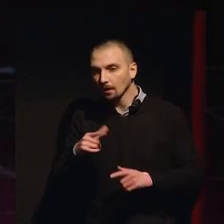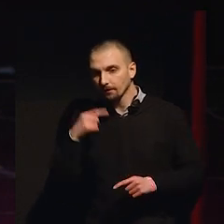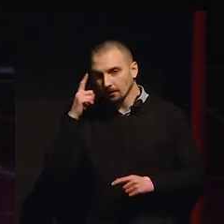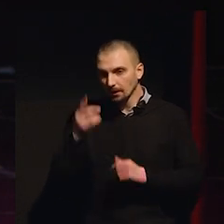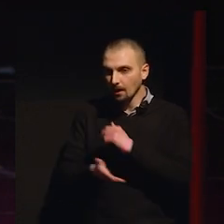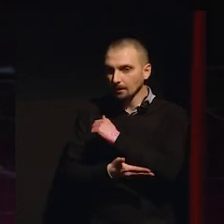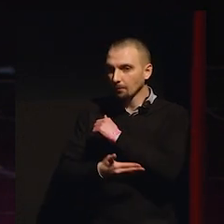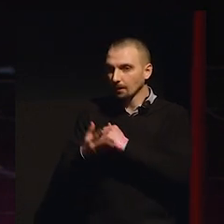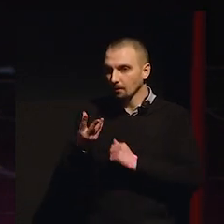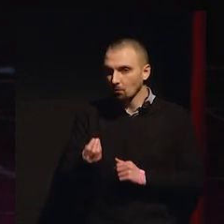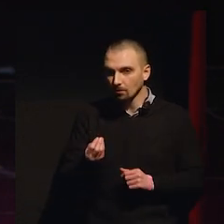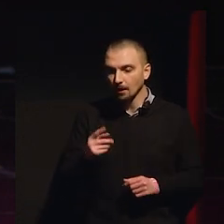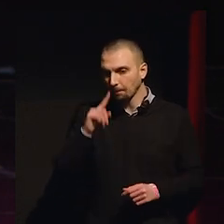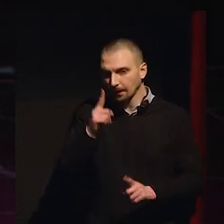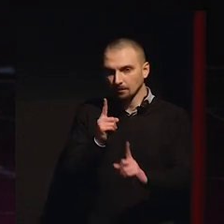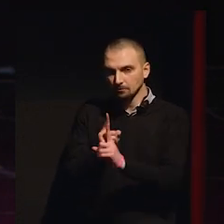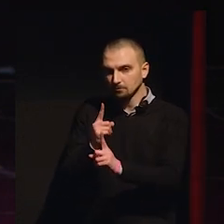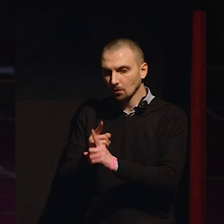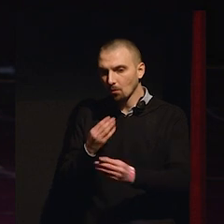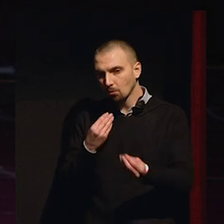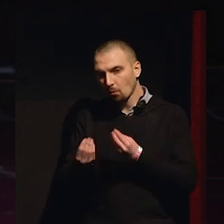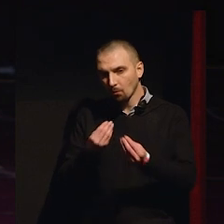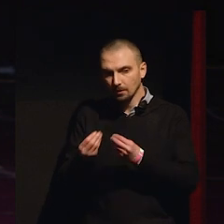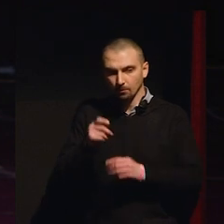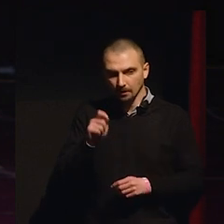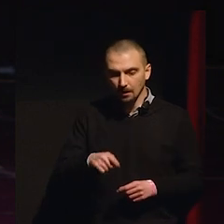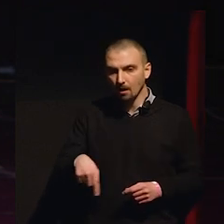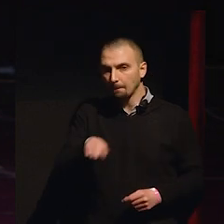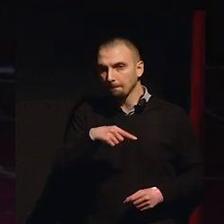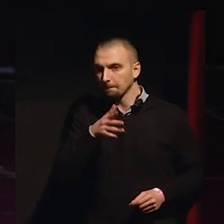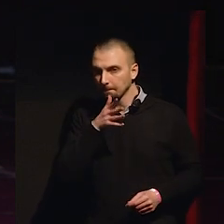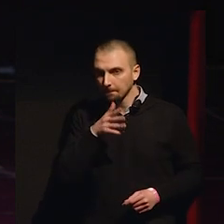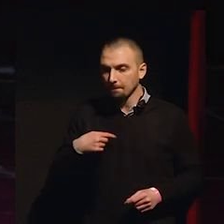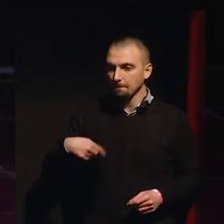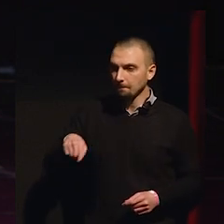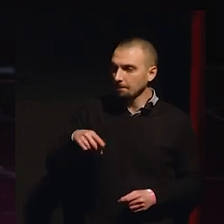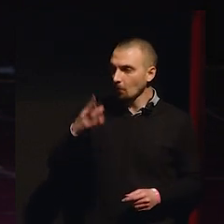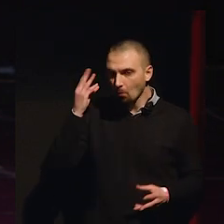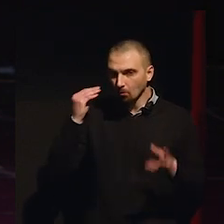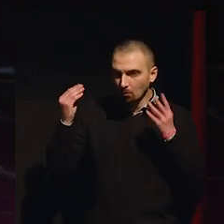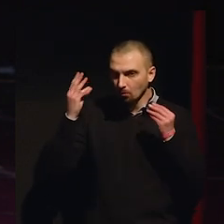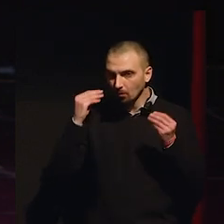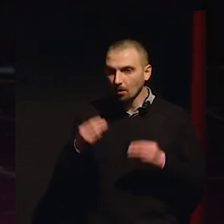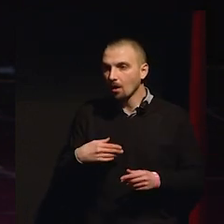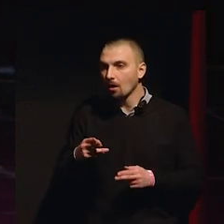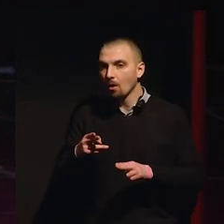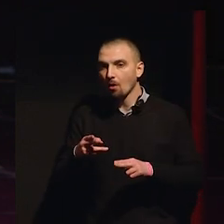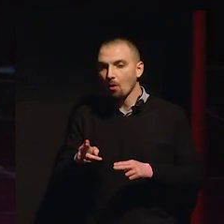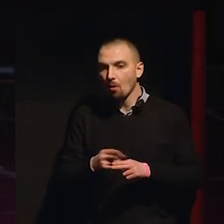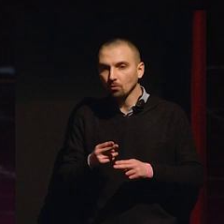It was a direct, equal conversation. I learned and so did they. Because children in all the homes tried to go out with no breakfast.